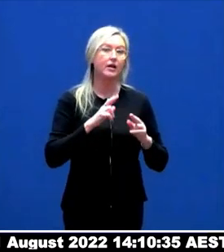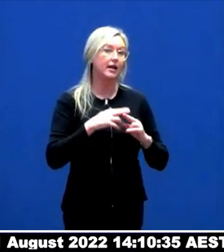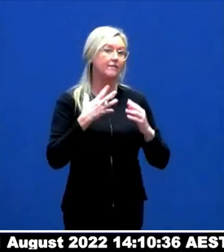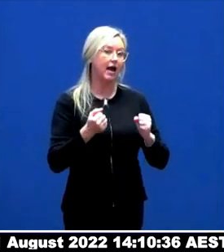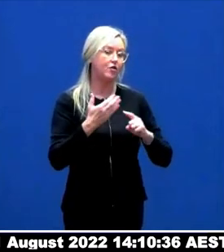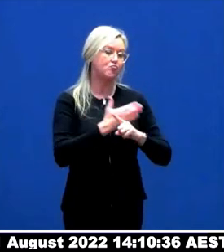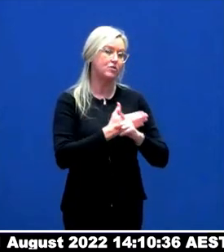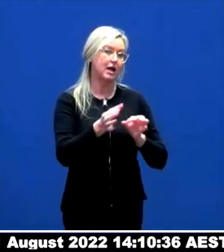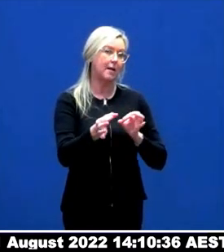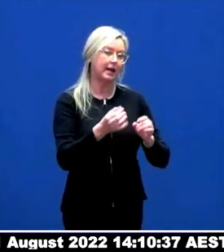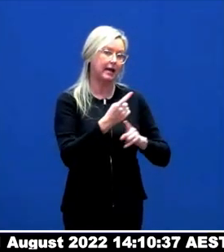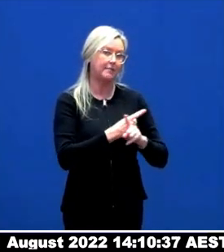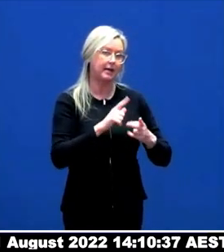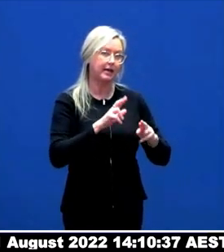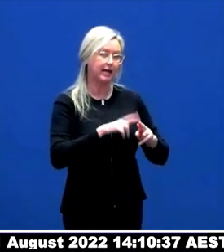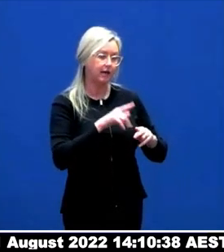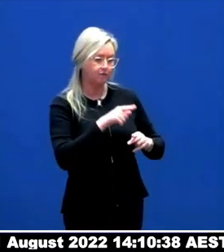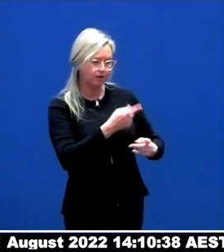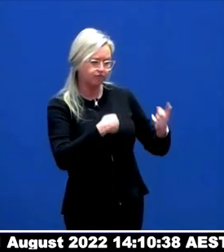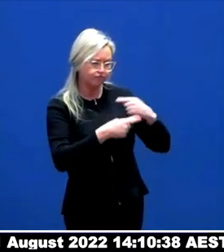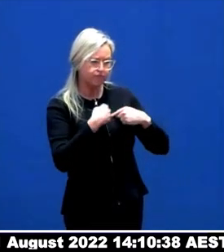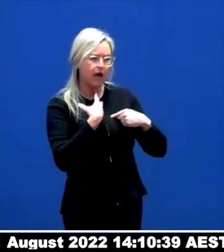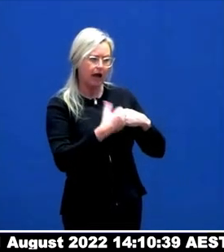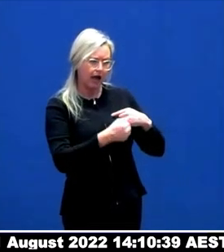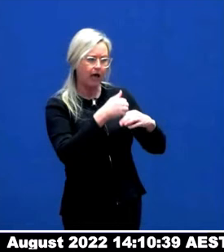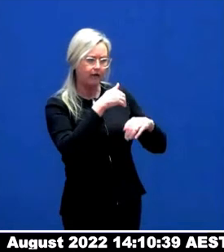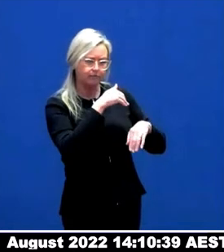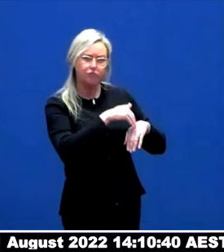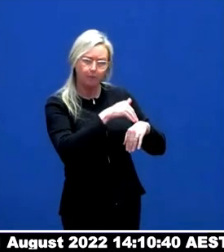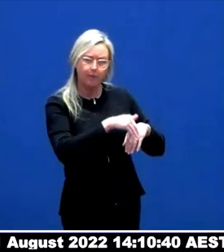accommodations were identified, if a participant identified that they were in